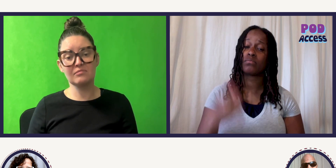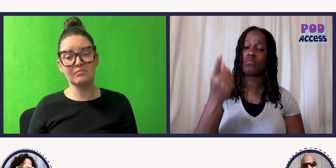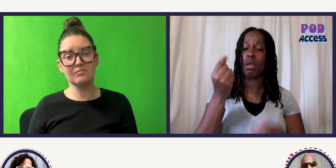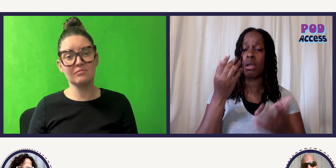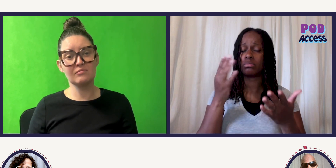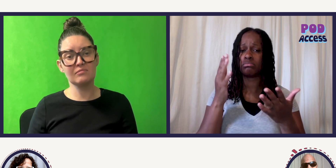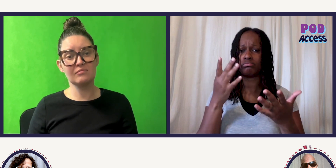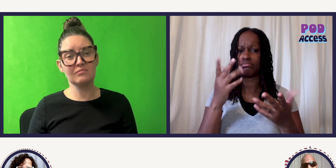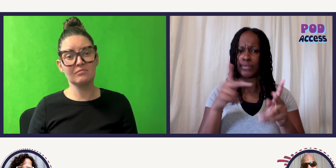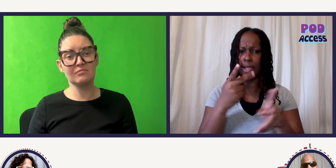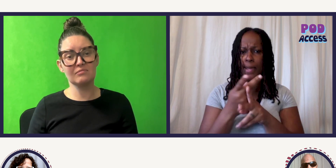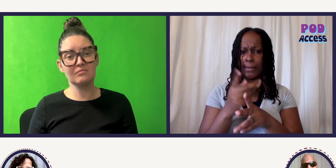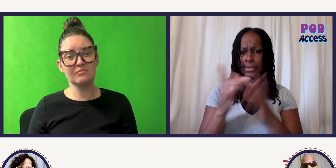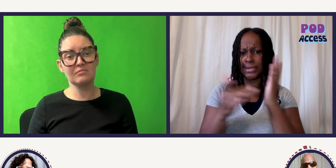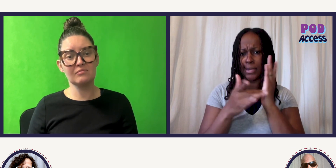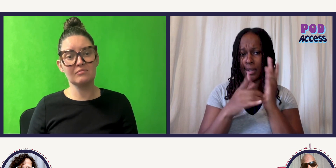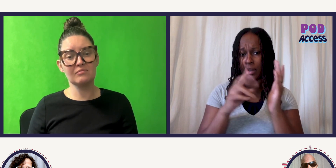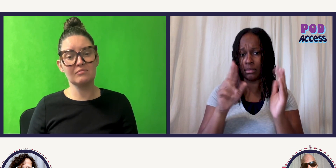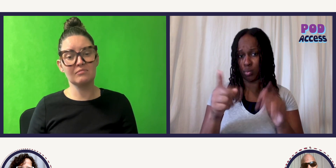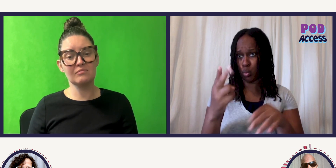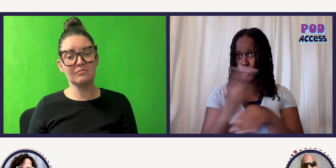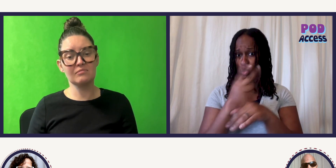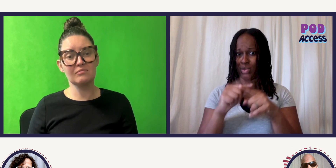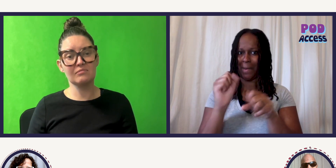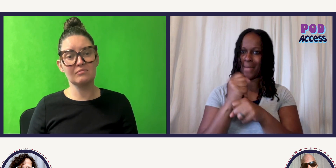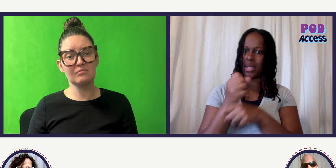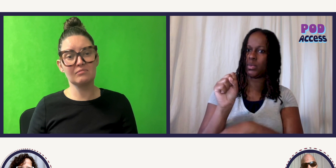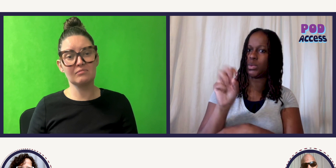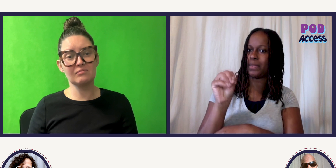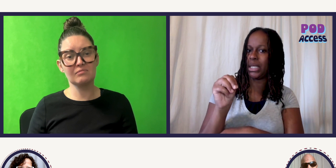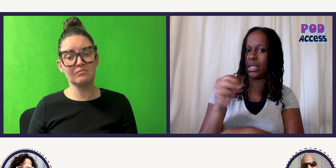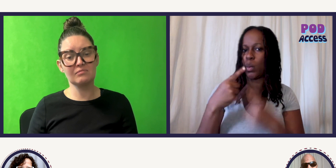What sort of techniques are you using to make social media work for you and your podcast?